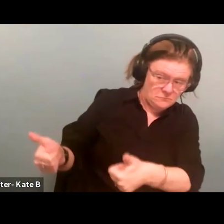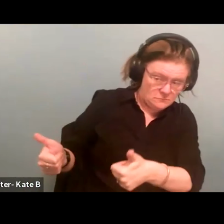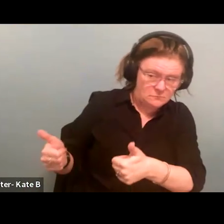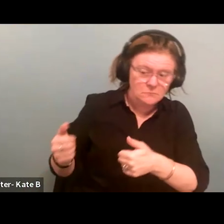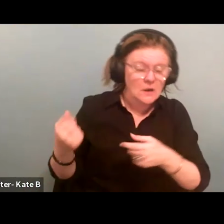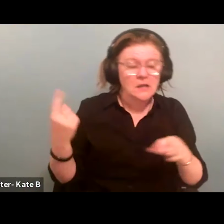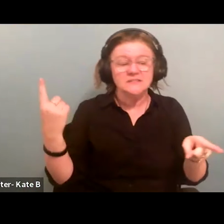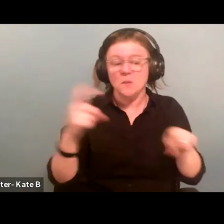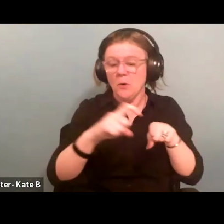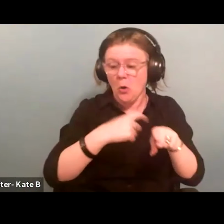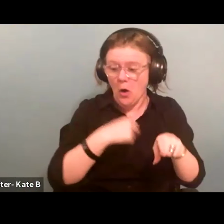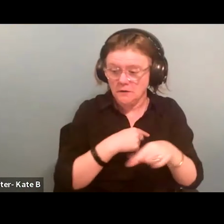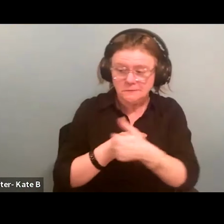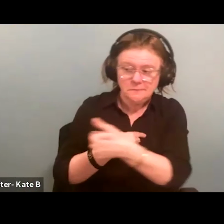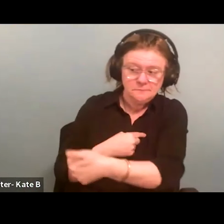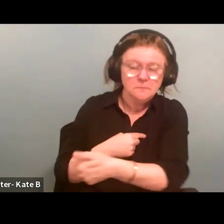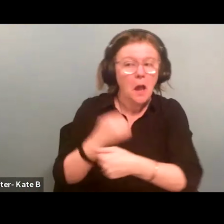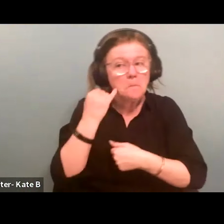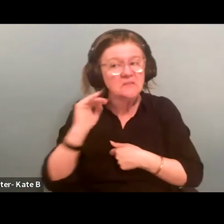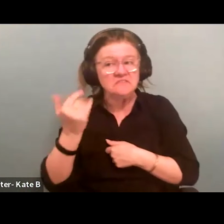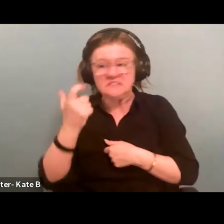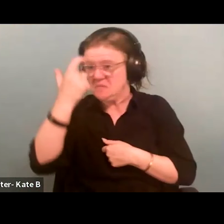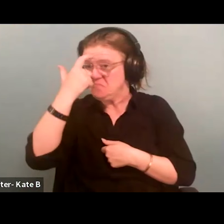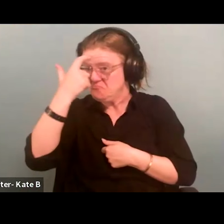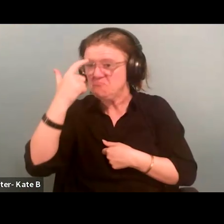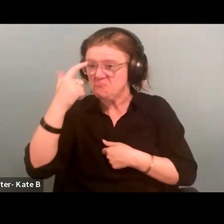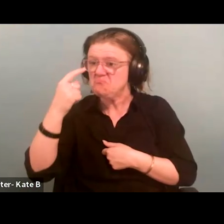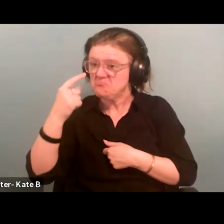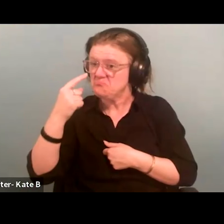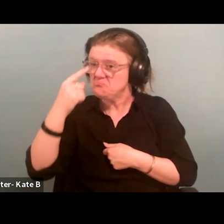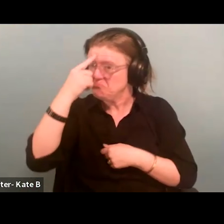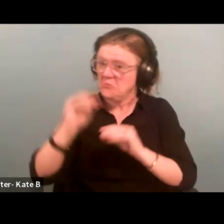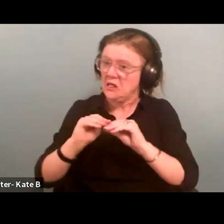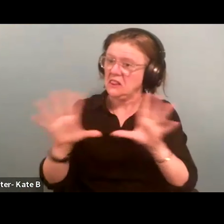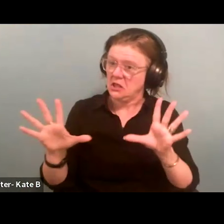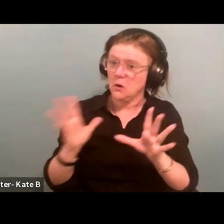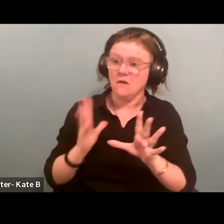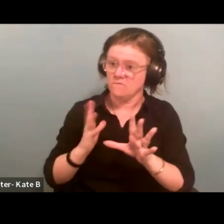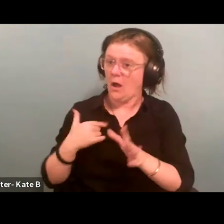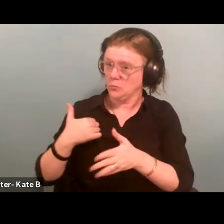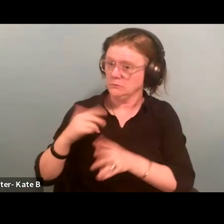as long as they are still mentally able to choose that.